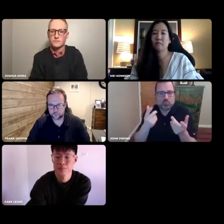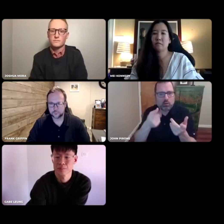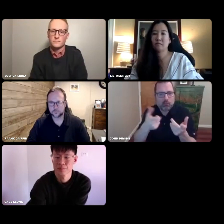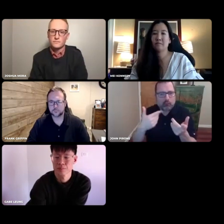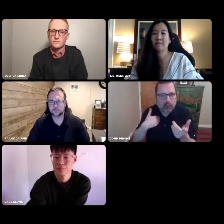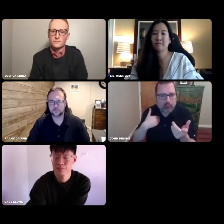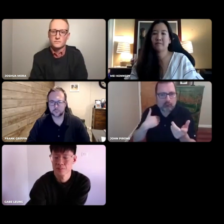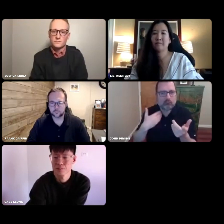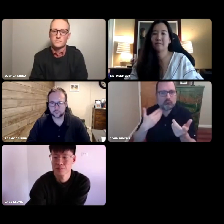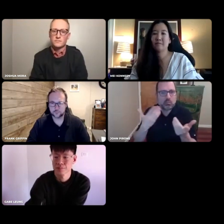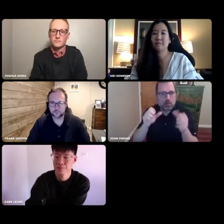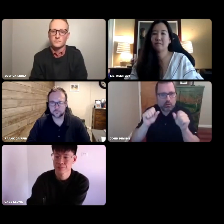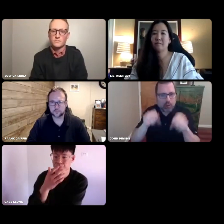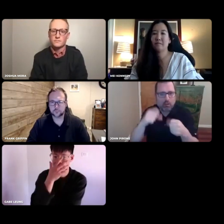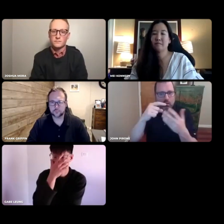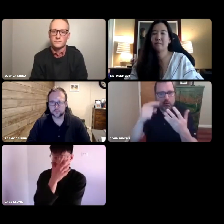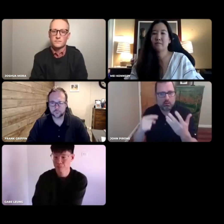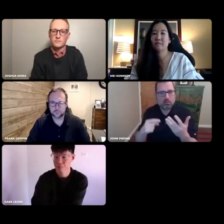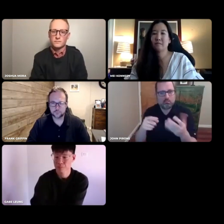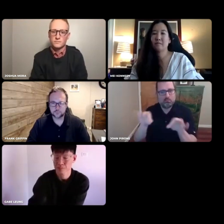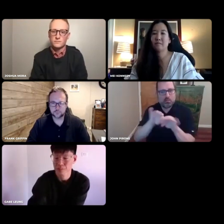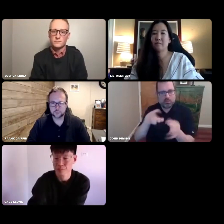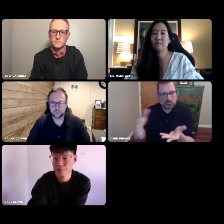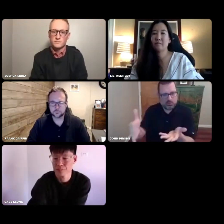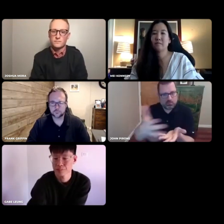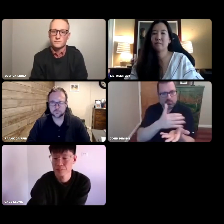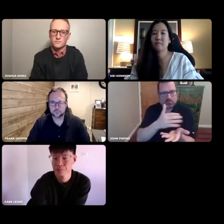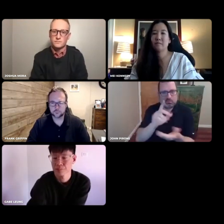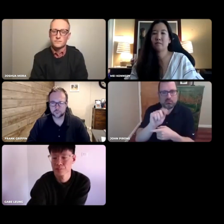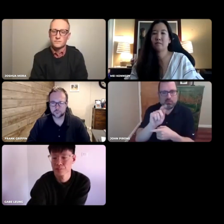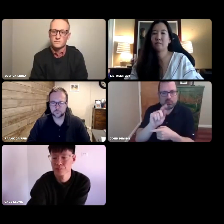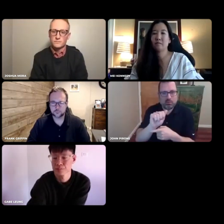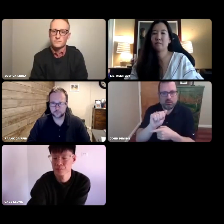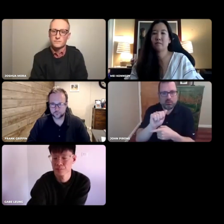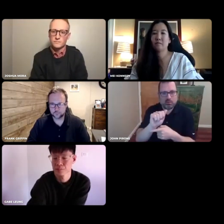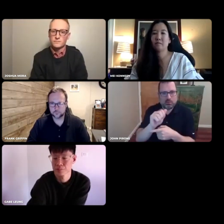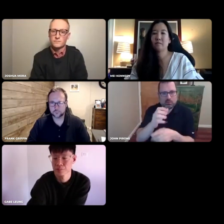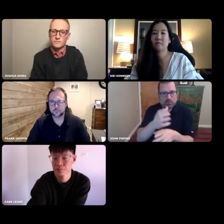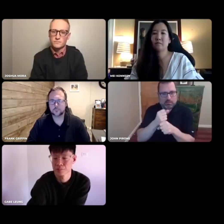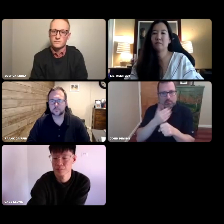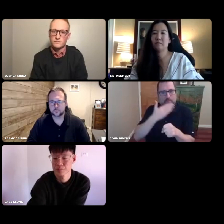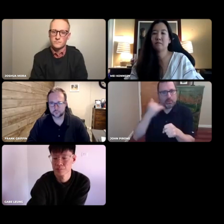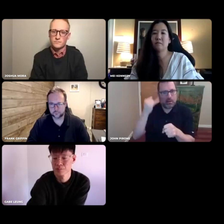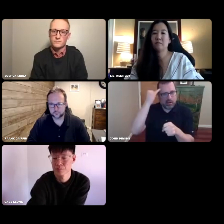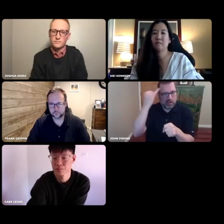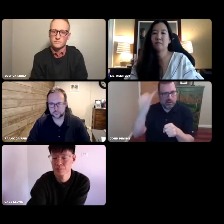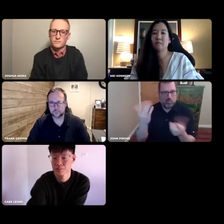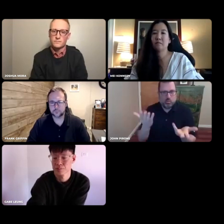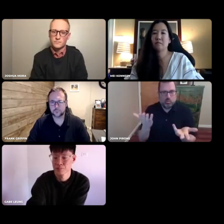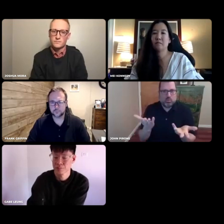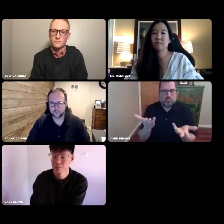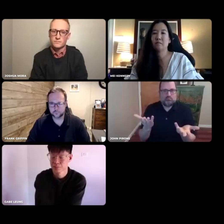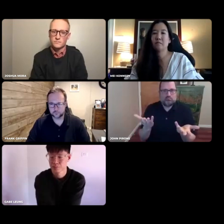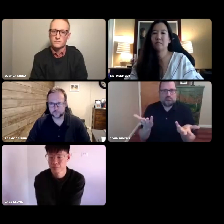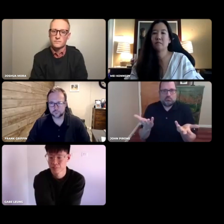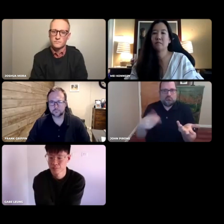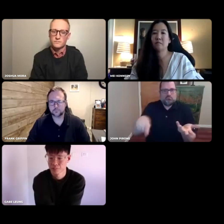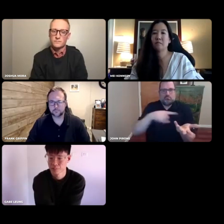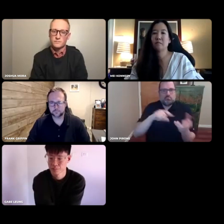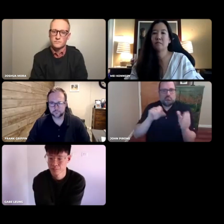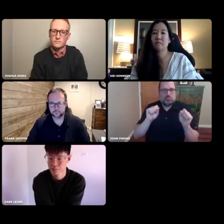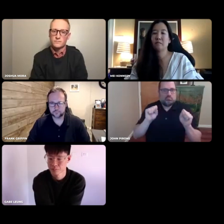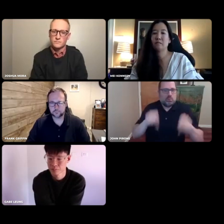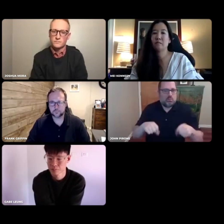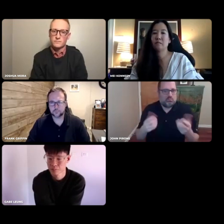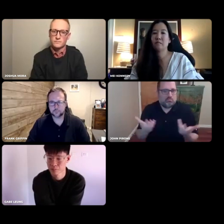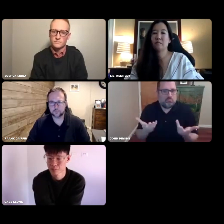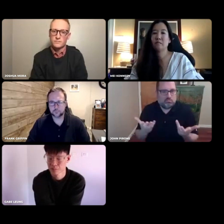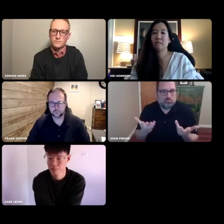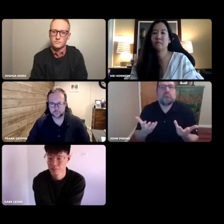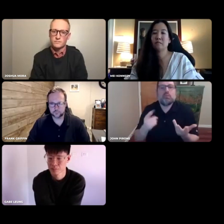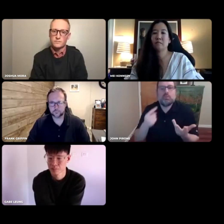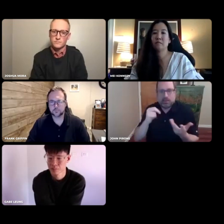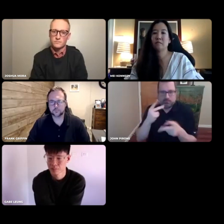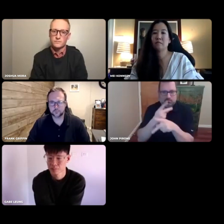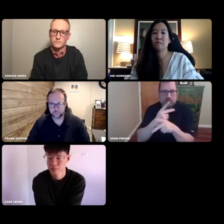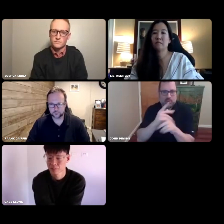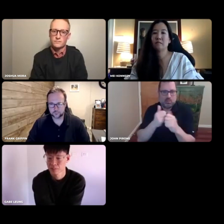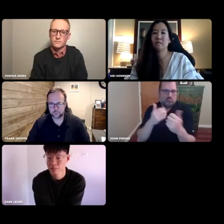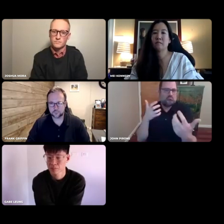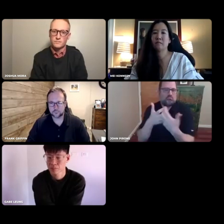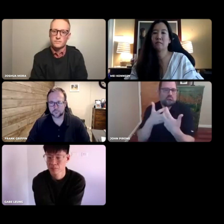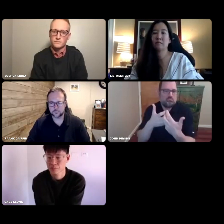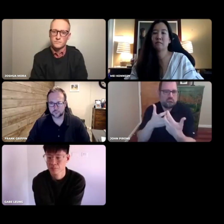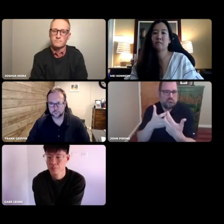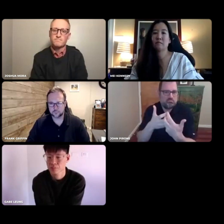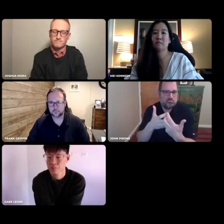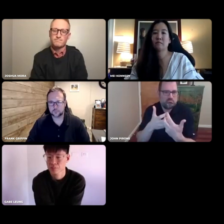Frank assessed his students' needs and their home environment, to get a good idea of what's